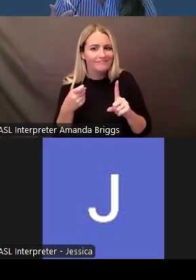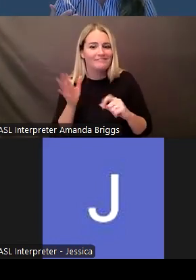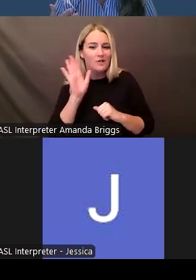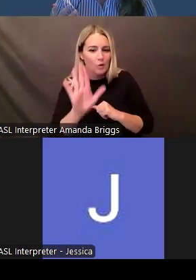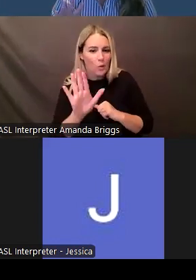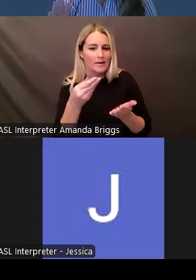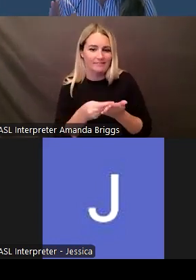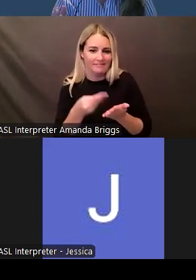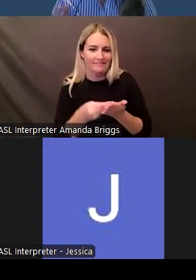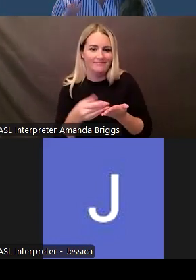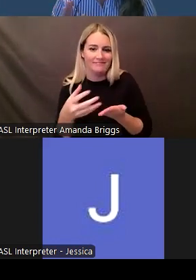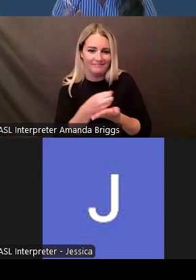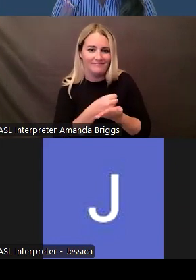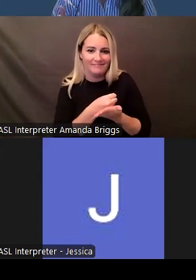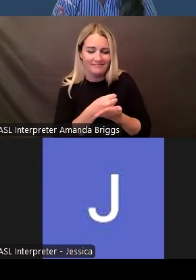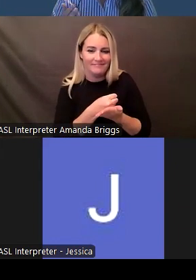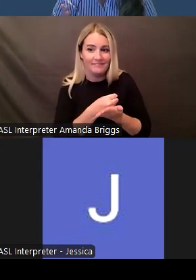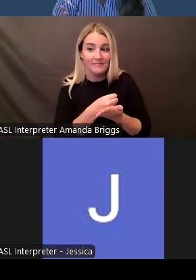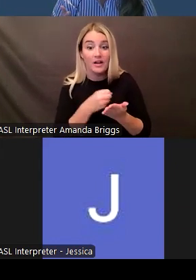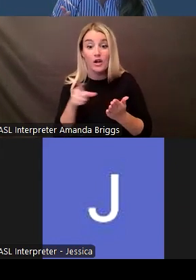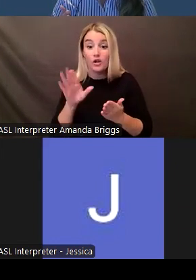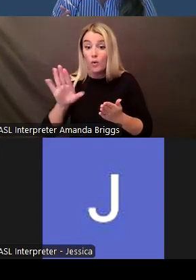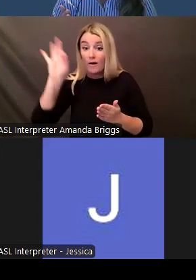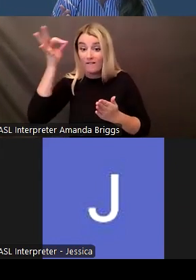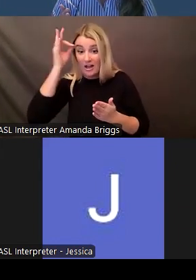as reported on your federal taxes.